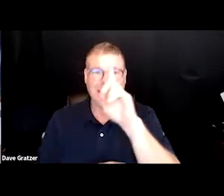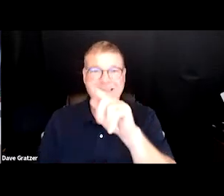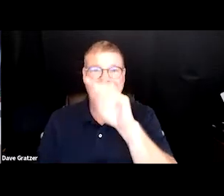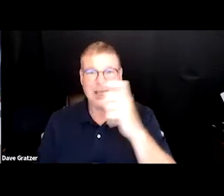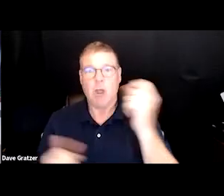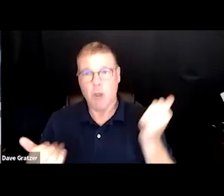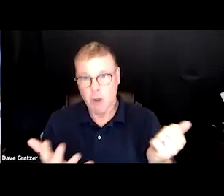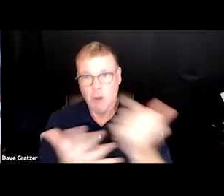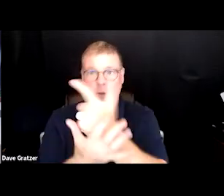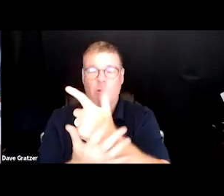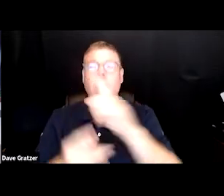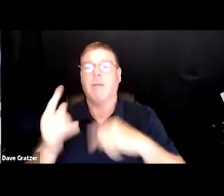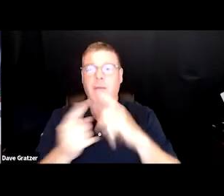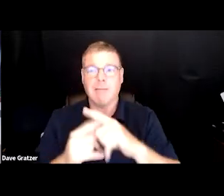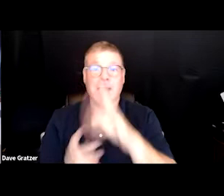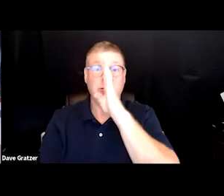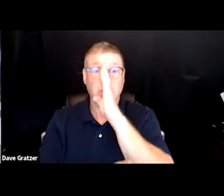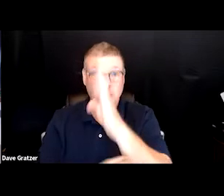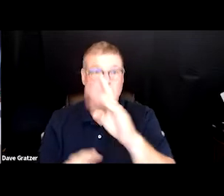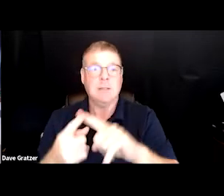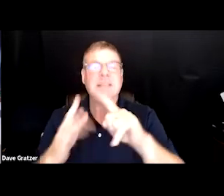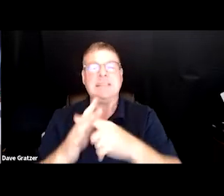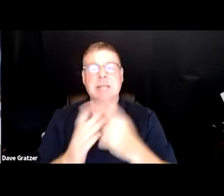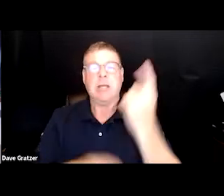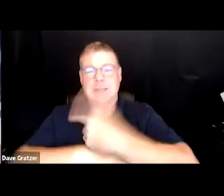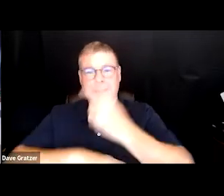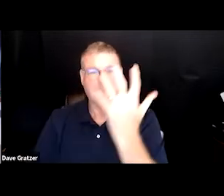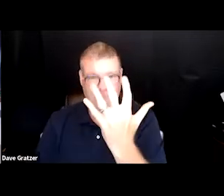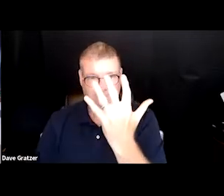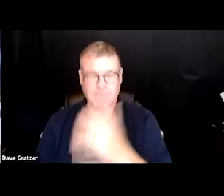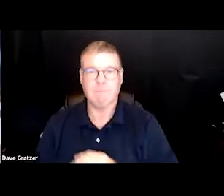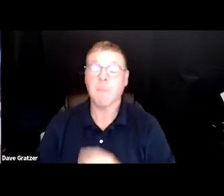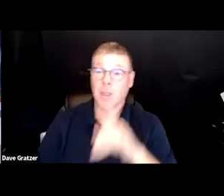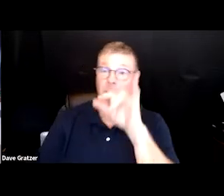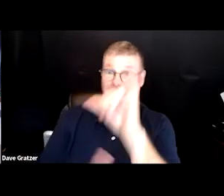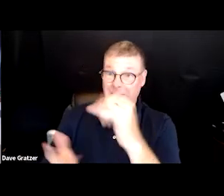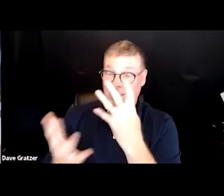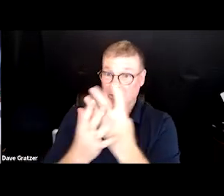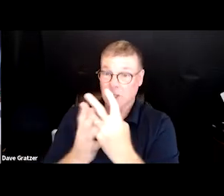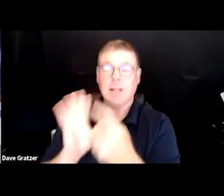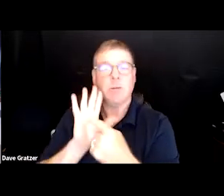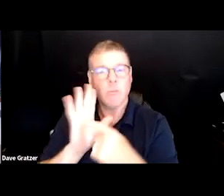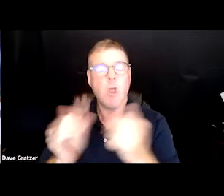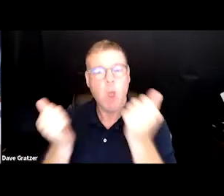and then start the process at approximately day five. So this is an example of a jail that was requiring everybody to go through detoxification